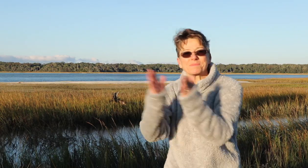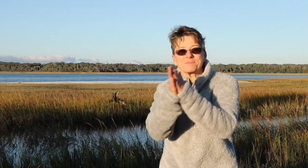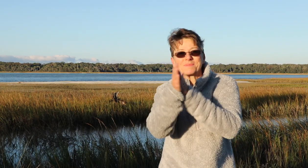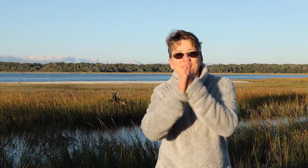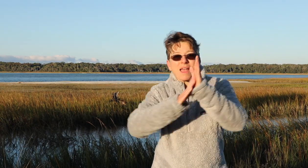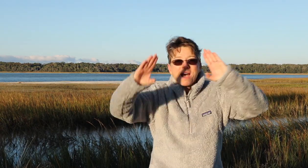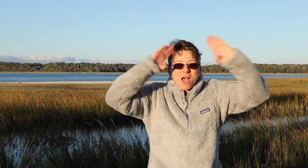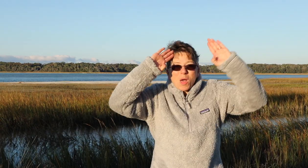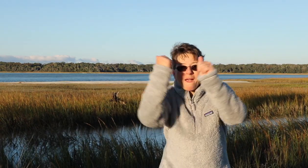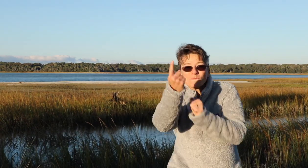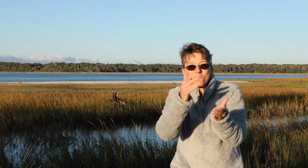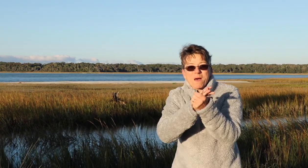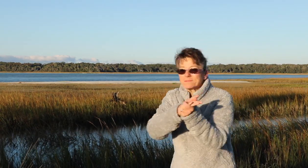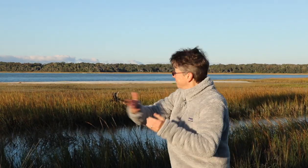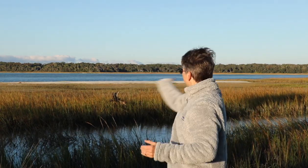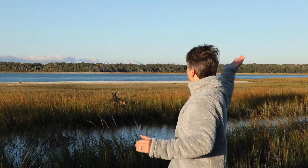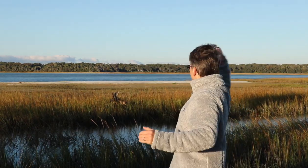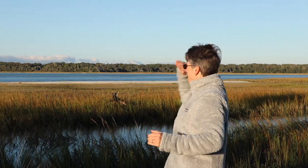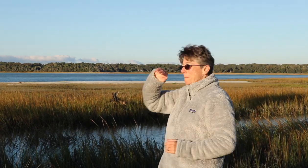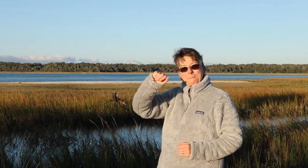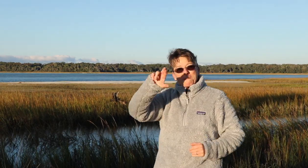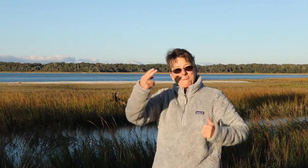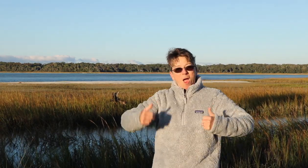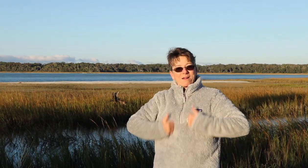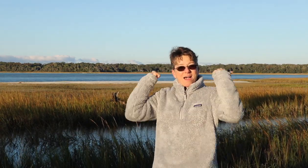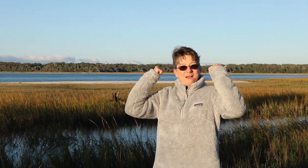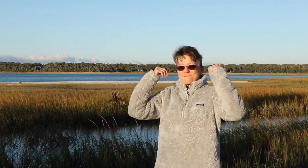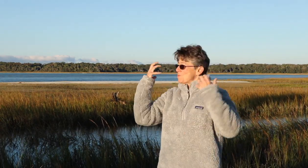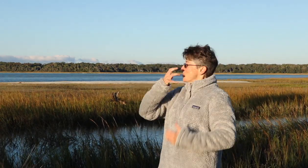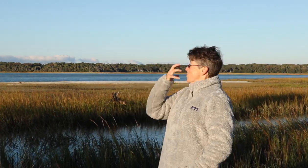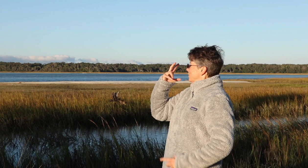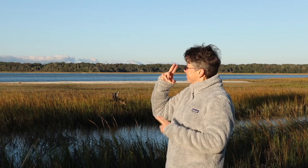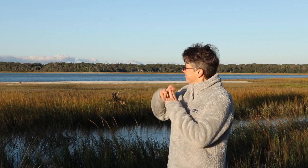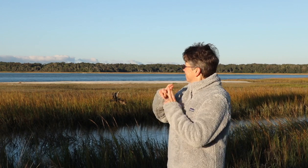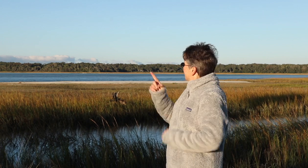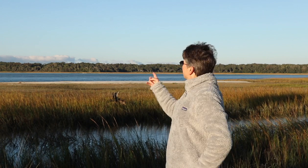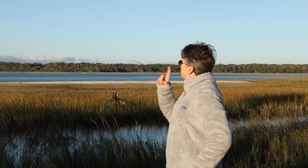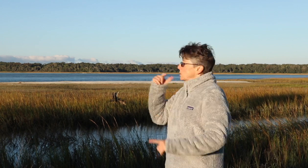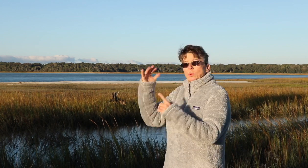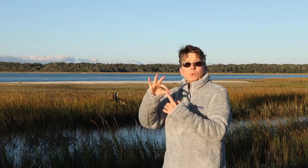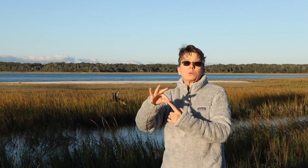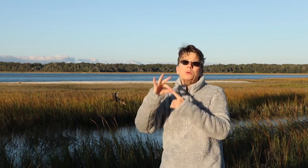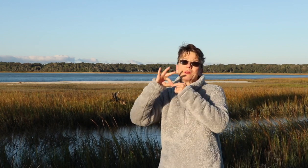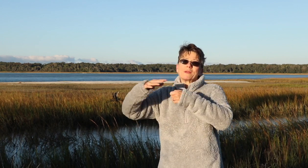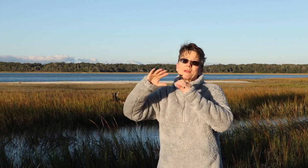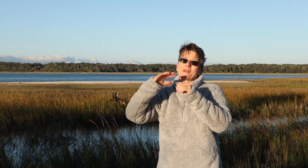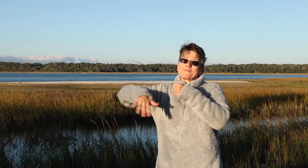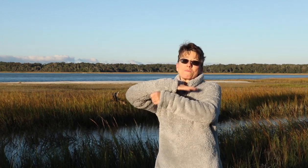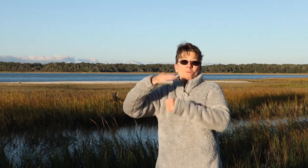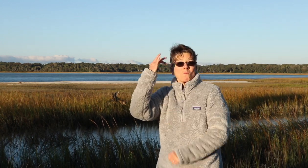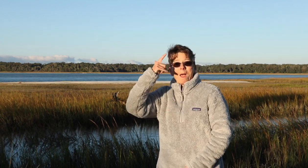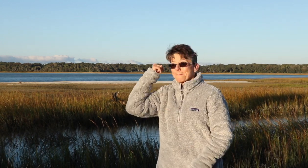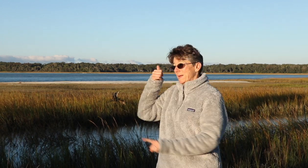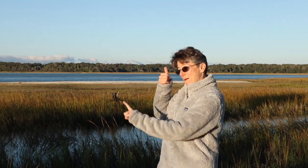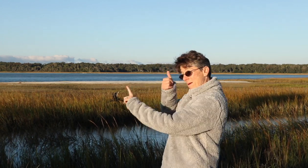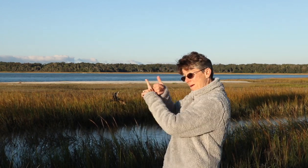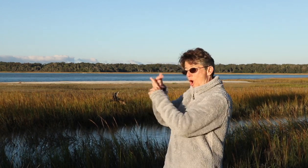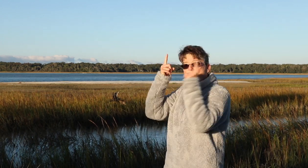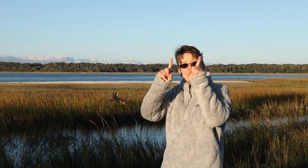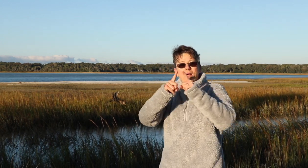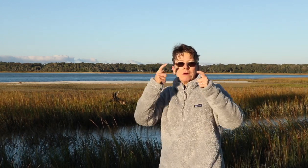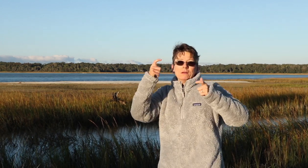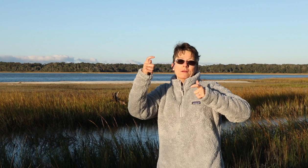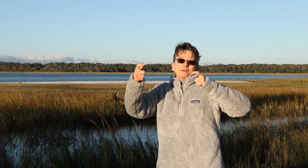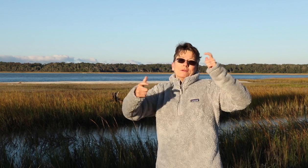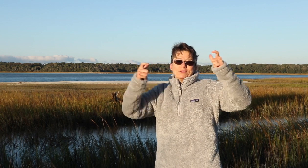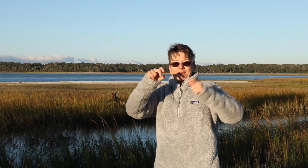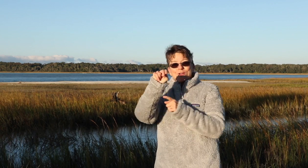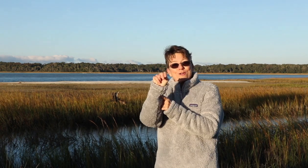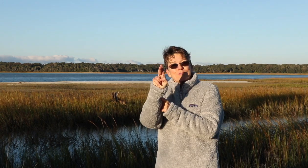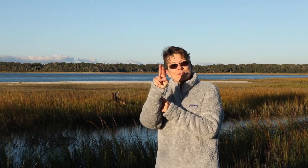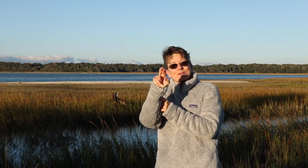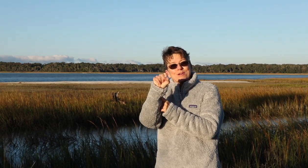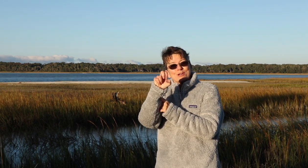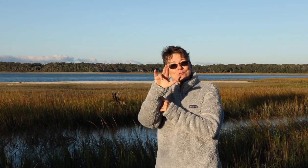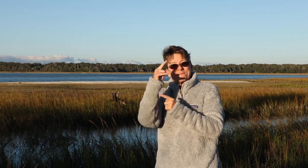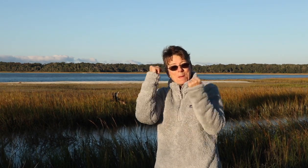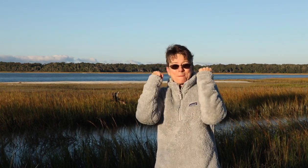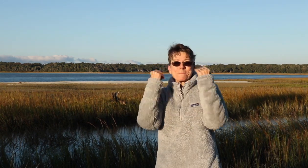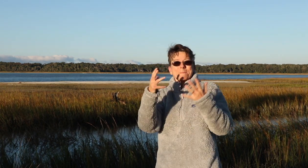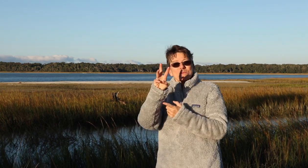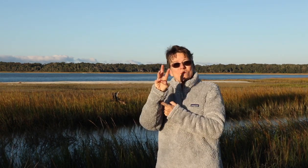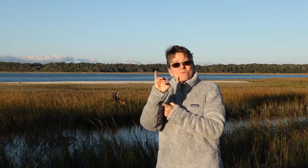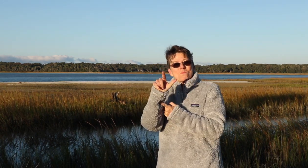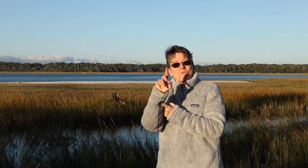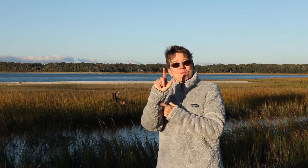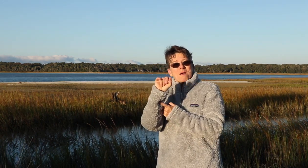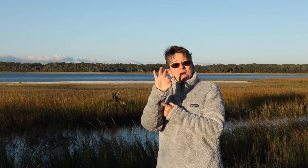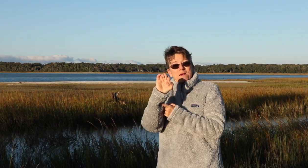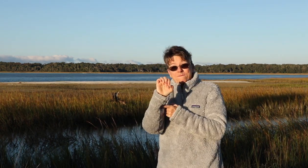Hello everyone. Welcome to the marsh life! This unique and amazing environment, also known as a giant nursery is home to many wildlife.